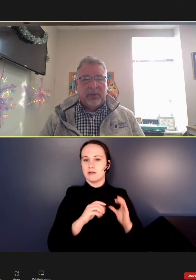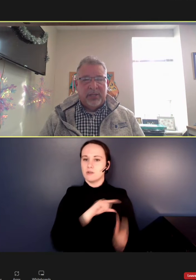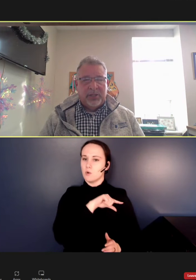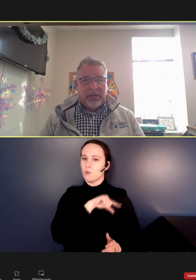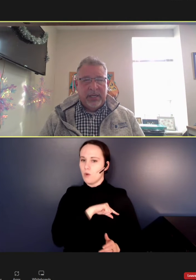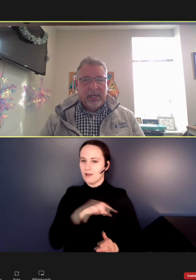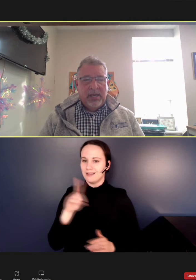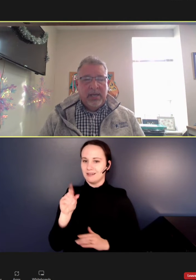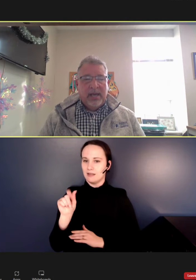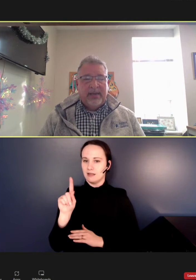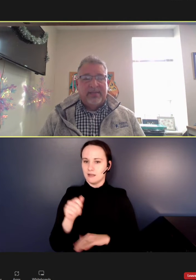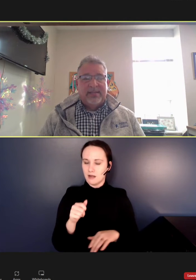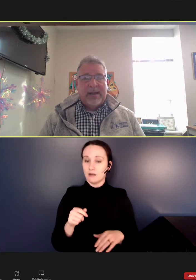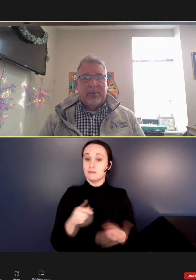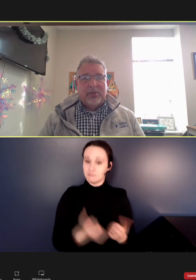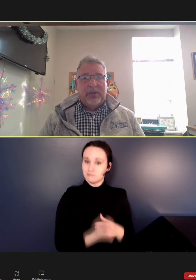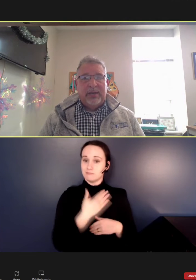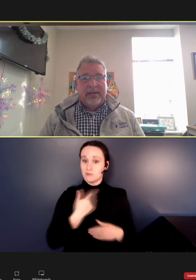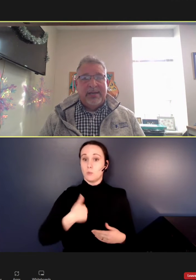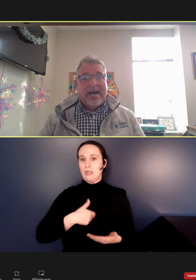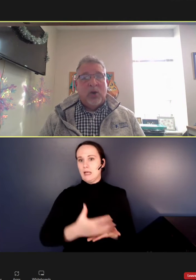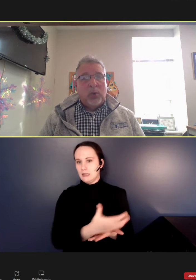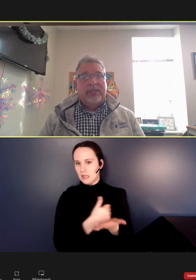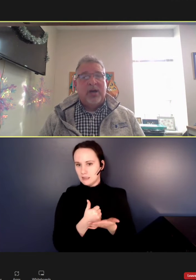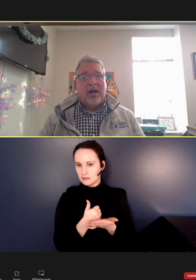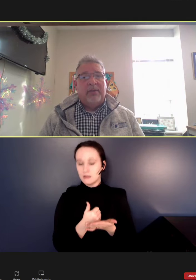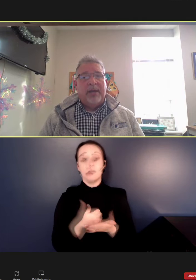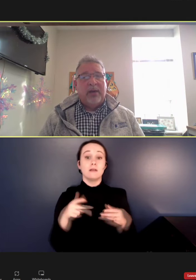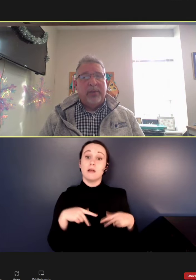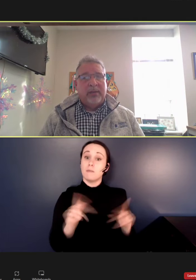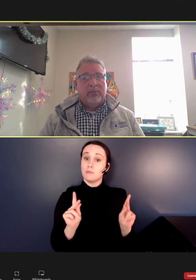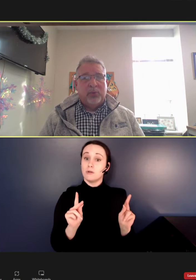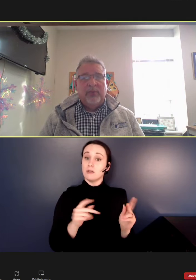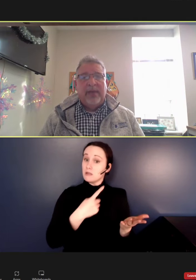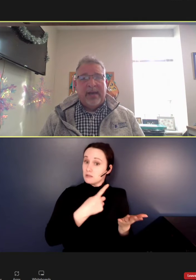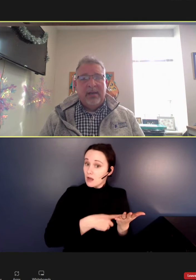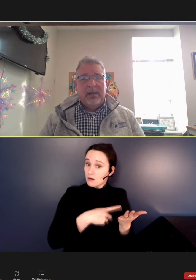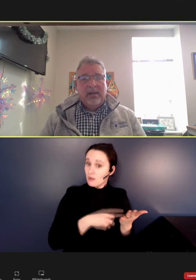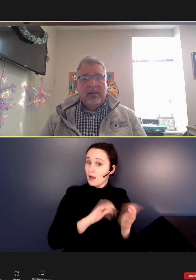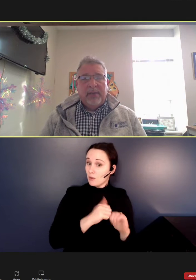the registry. It gives us an opportunity to not only talk about how we can improve that